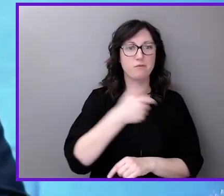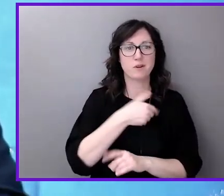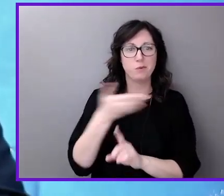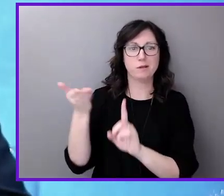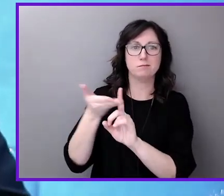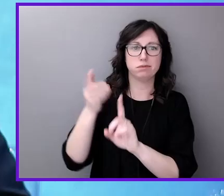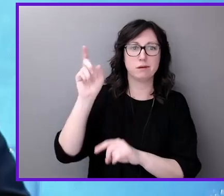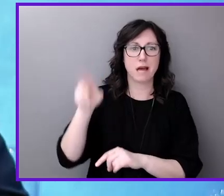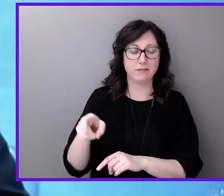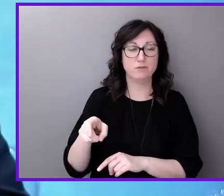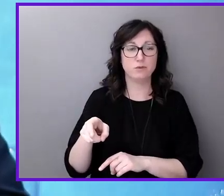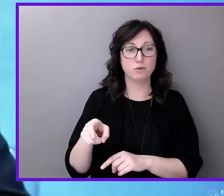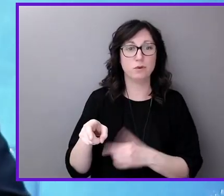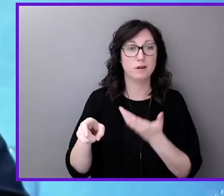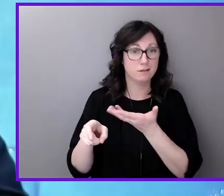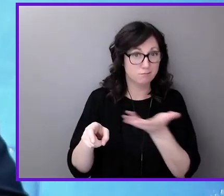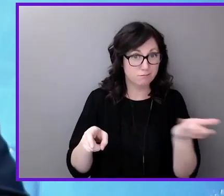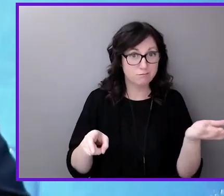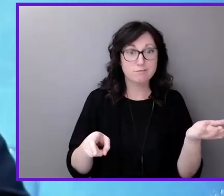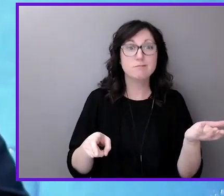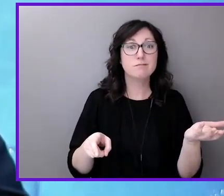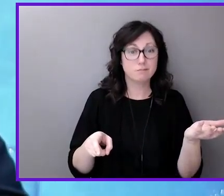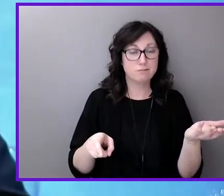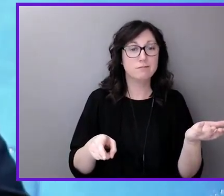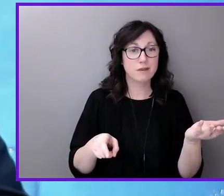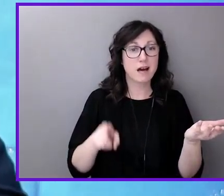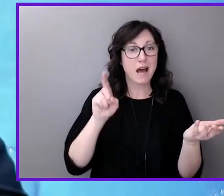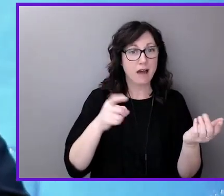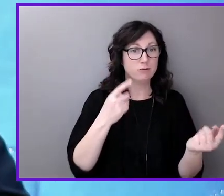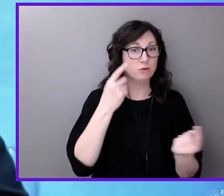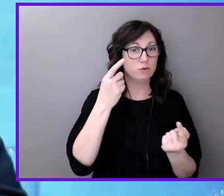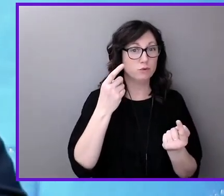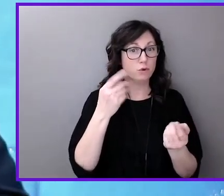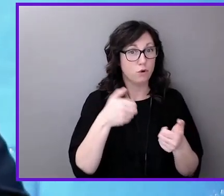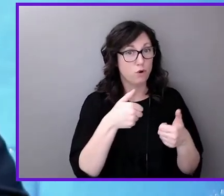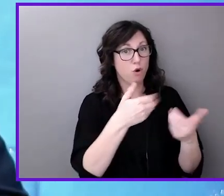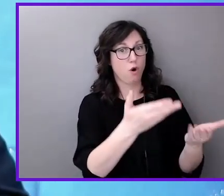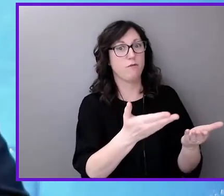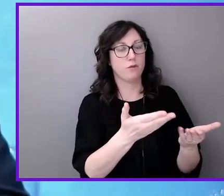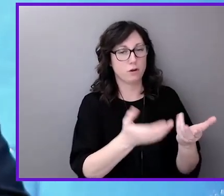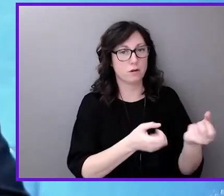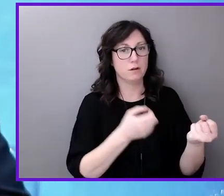unemployment insurance needs to be offered to artists and cultural workers because